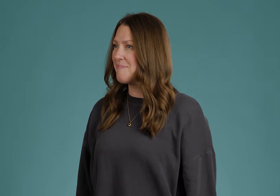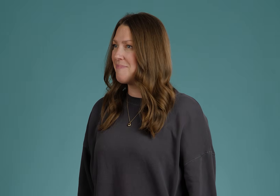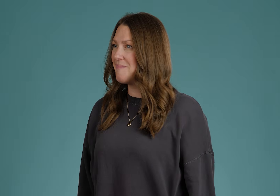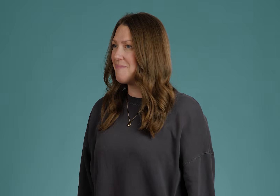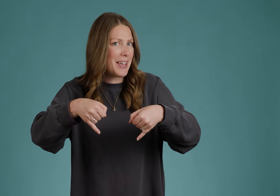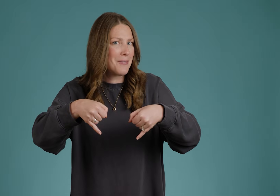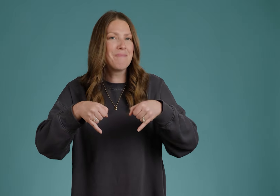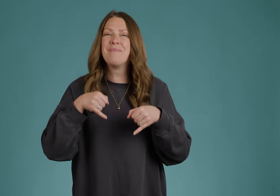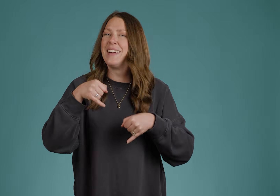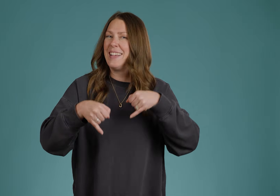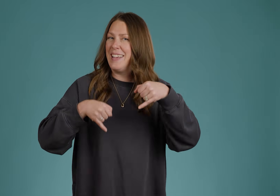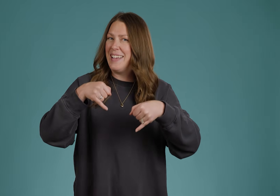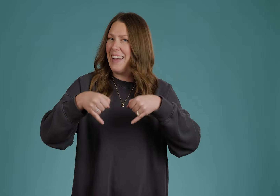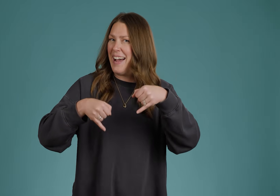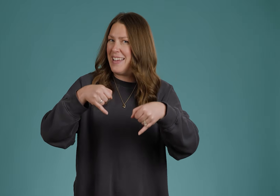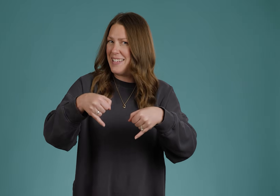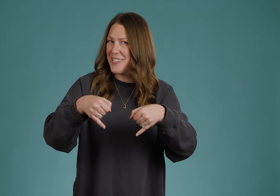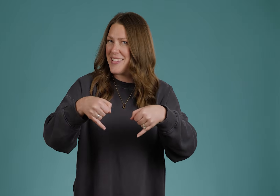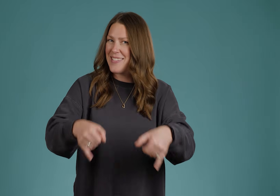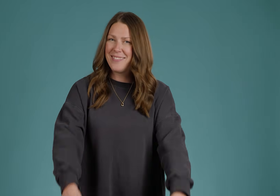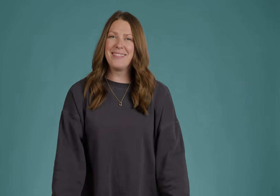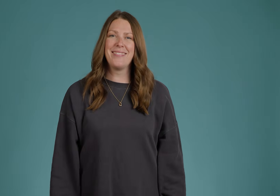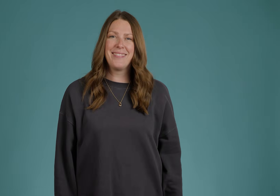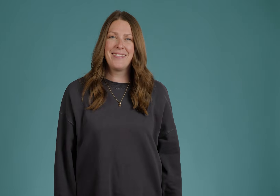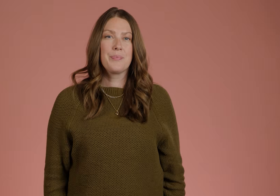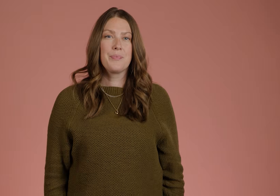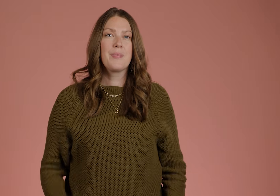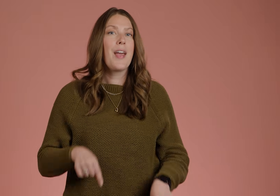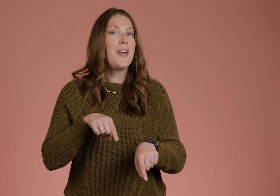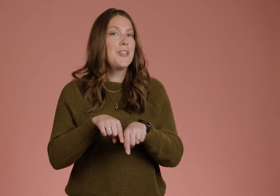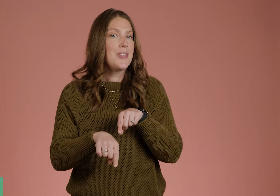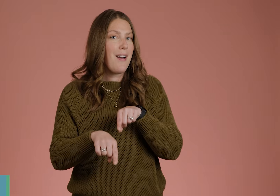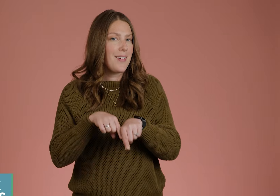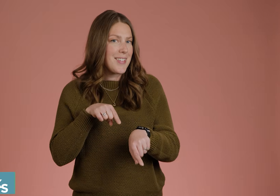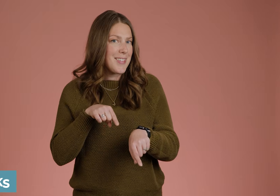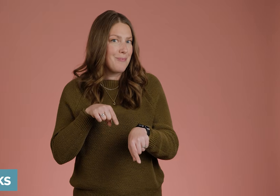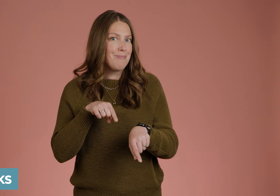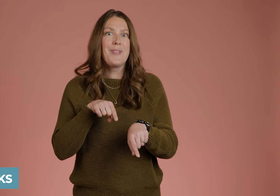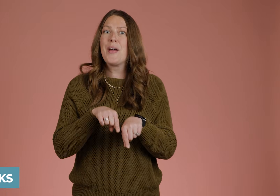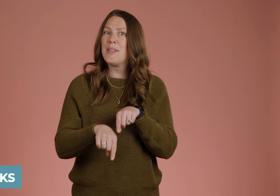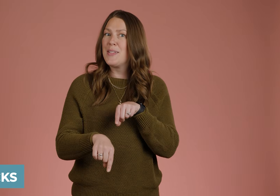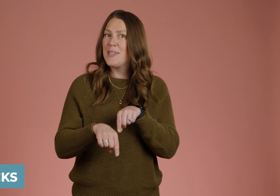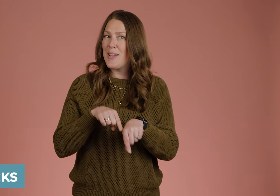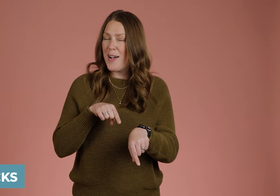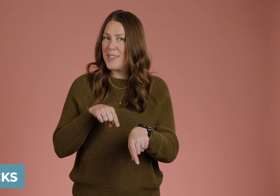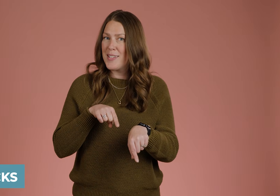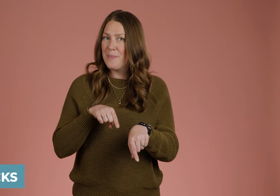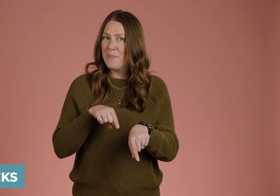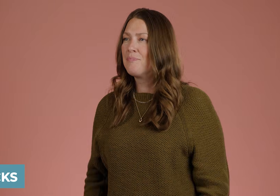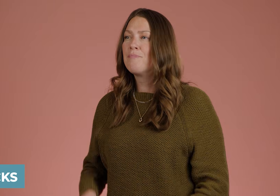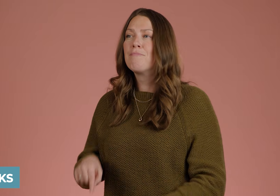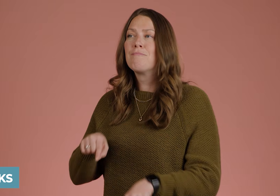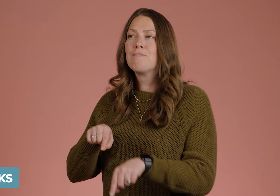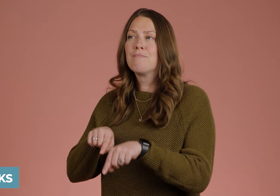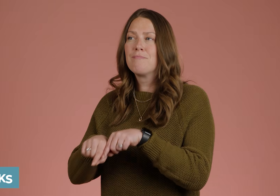Walking. High heels. Socks. Think of these.